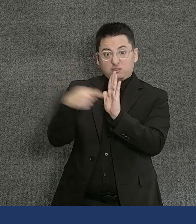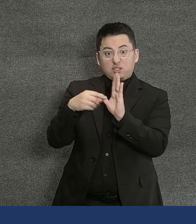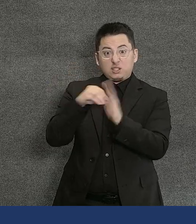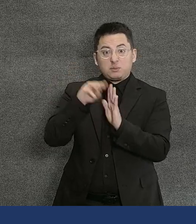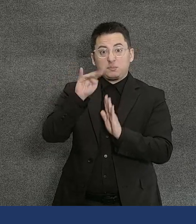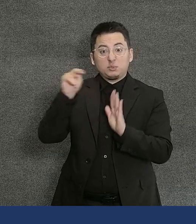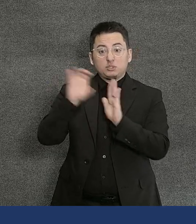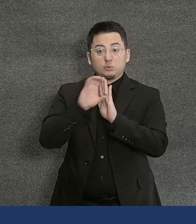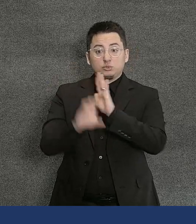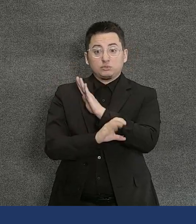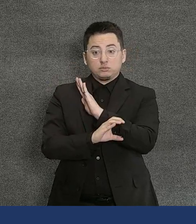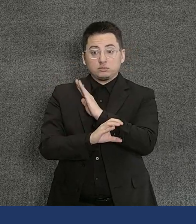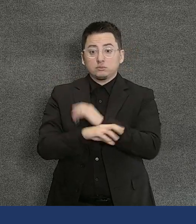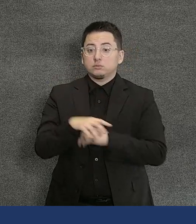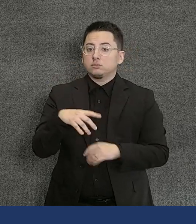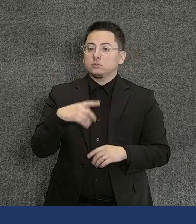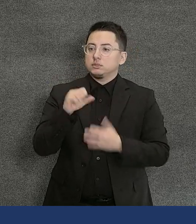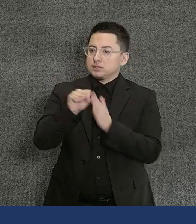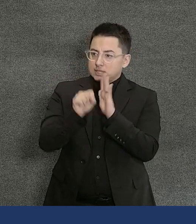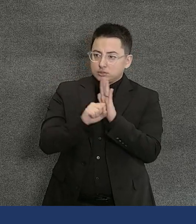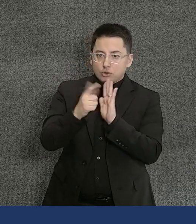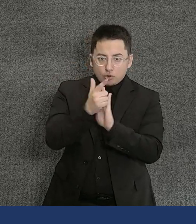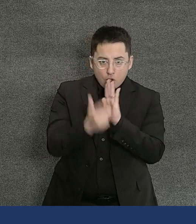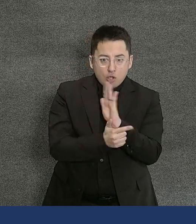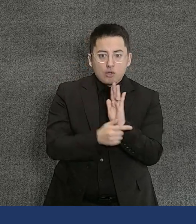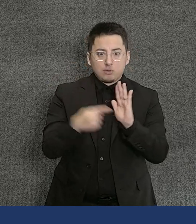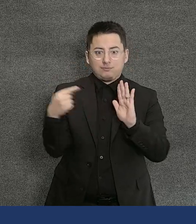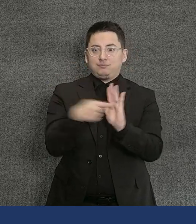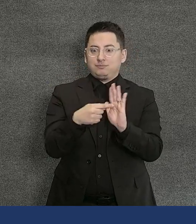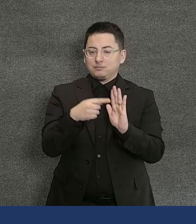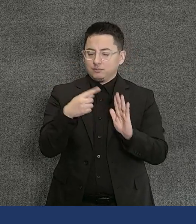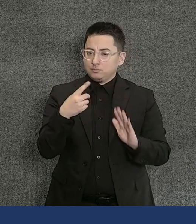But there is no question that the duty of ours in our office